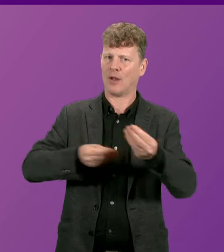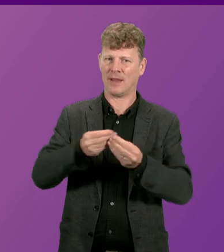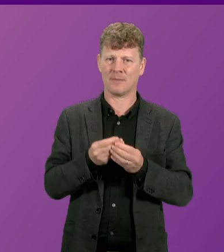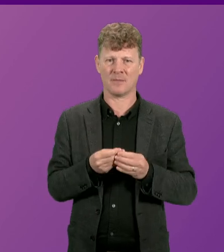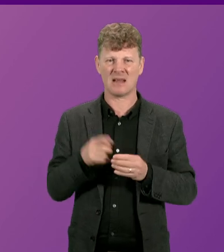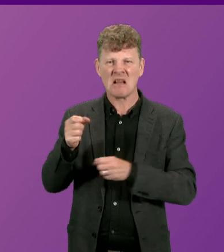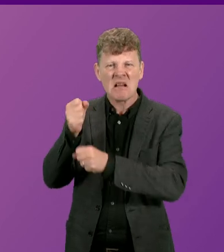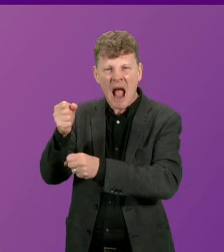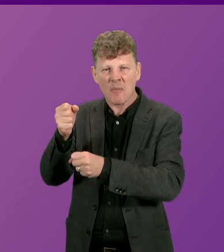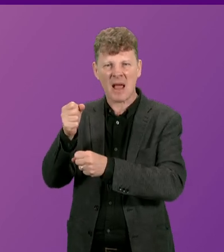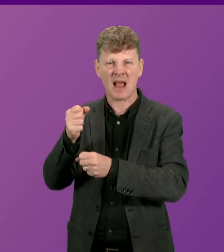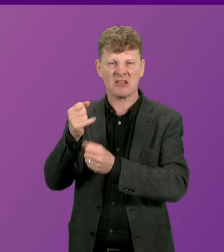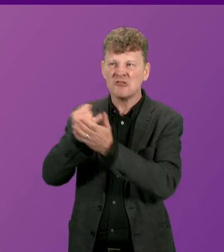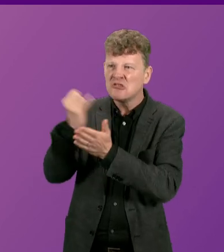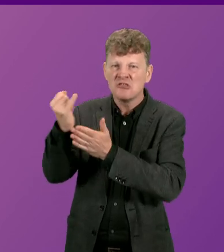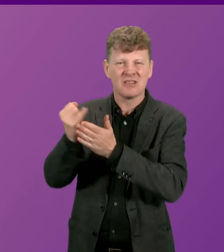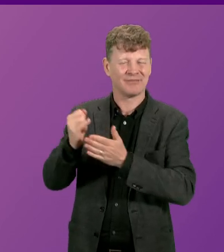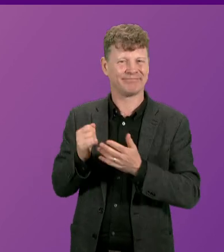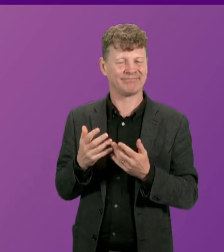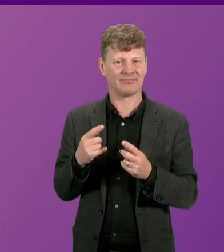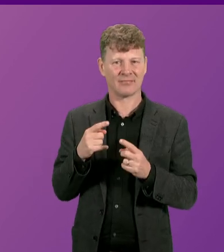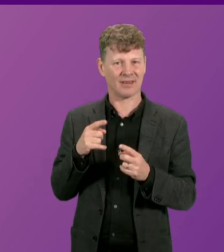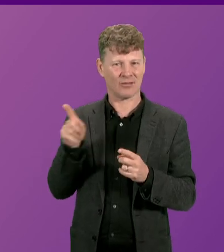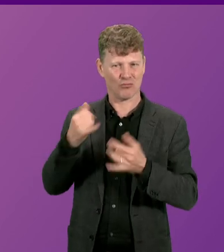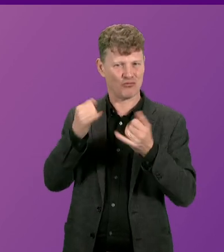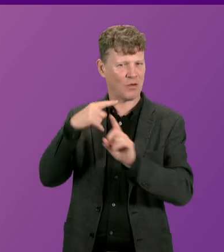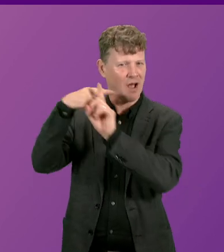campaigns are misplaced; I do not think that they achieve their objectives; and they are now